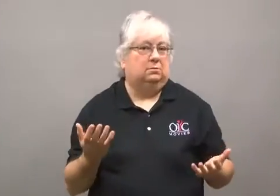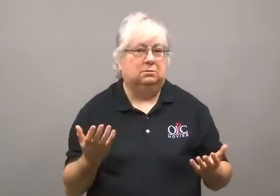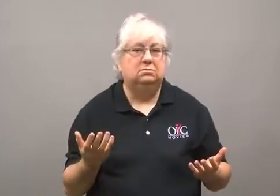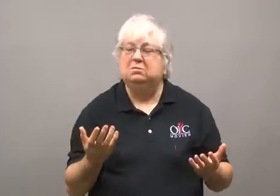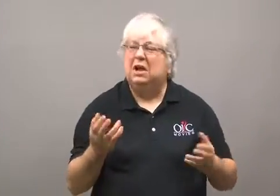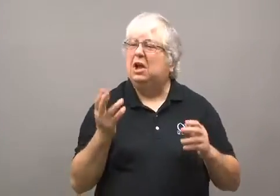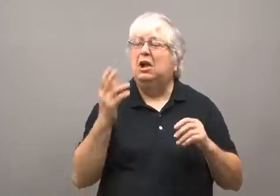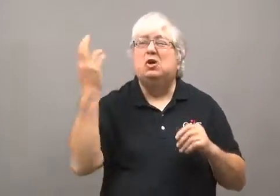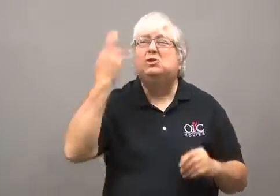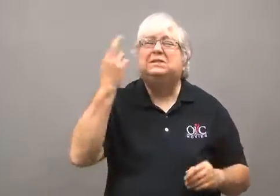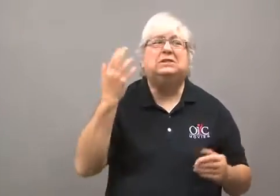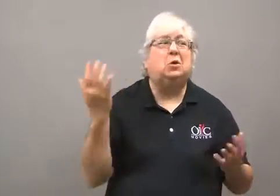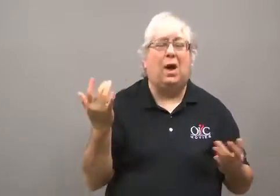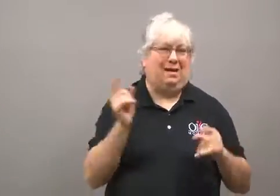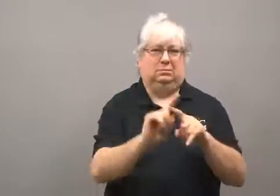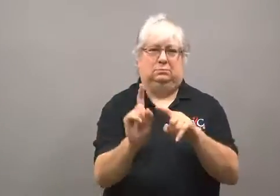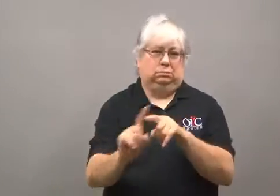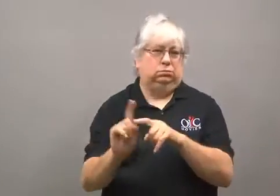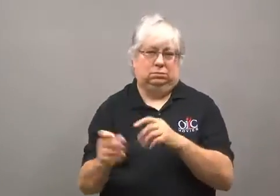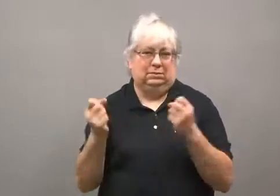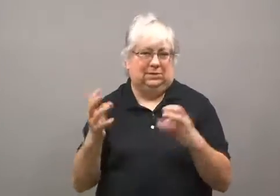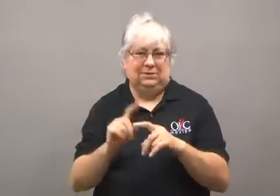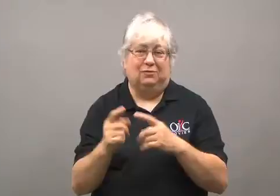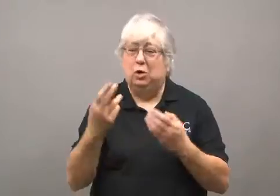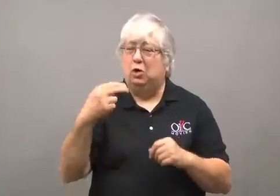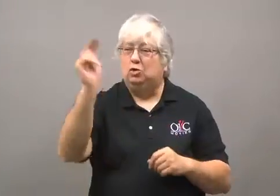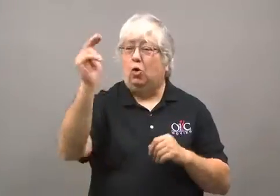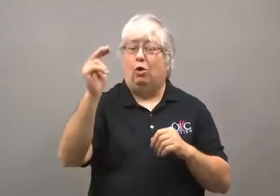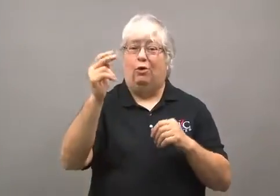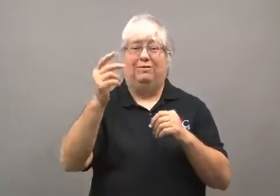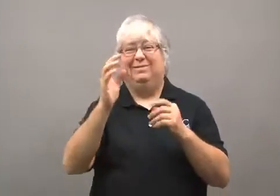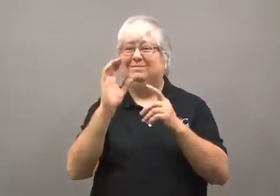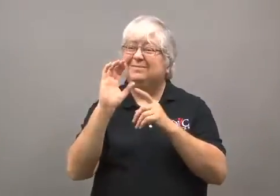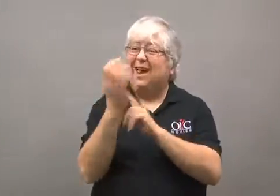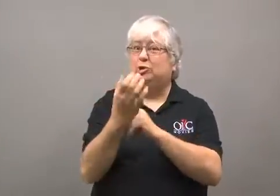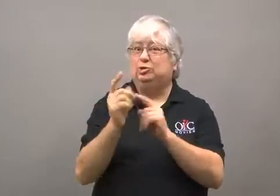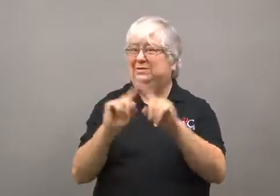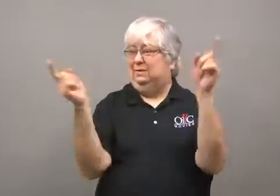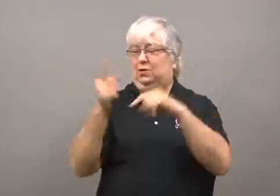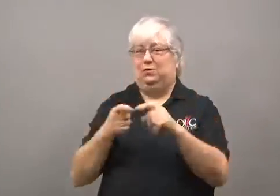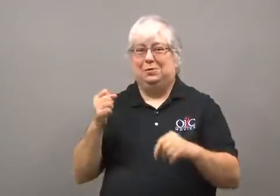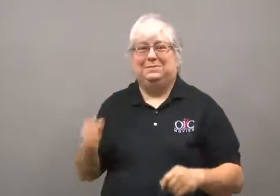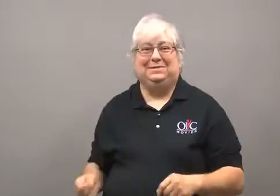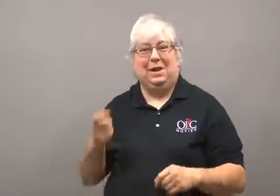There were many reasons for that. The North was culturally different from the South.